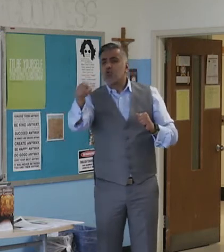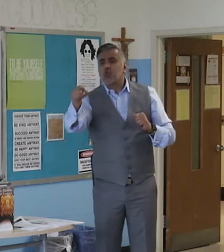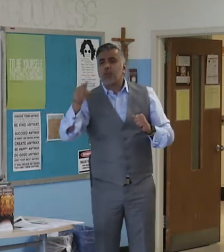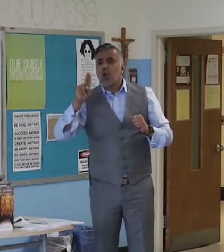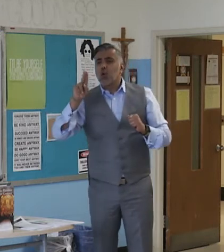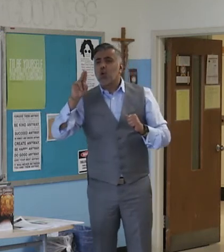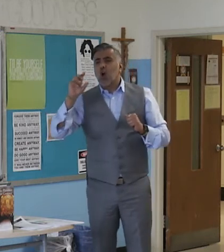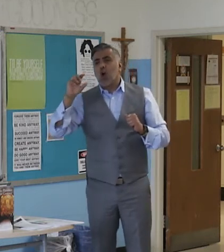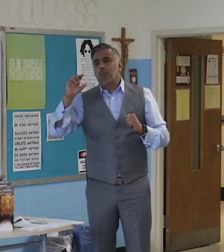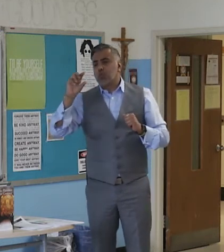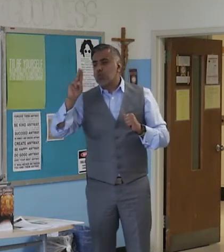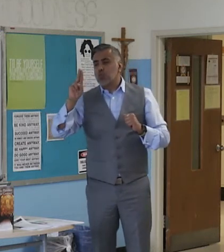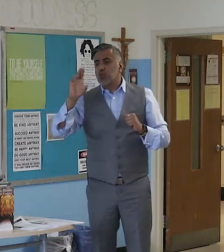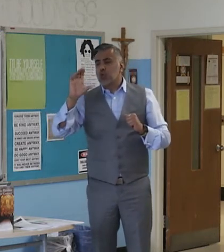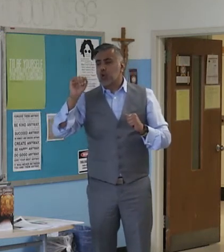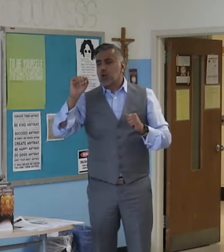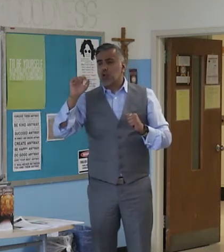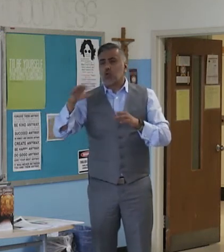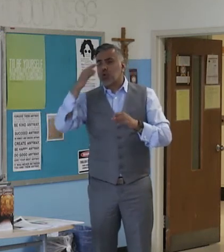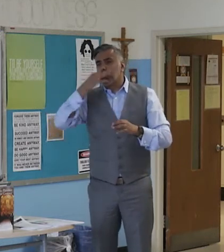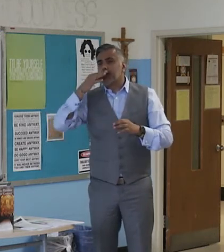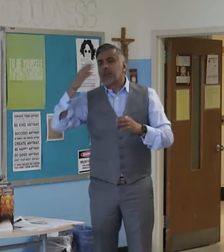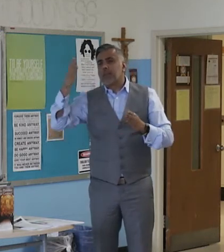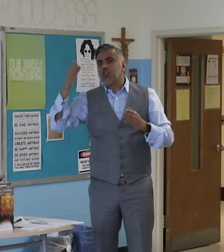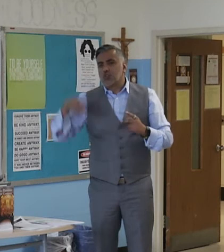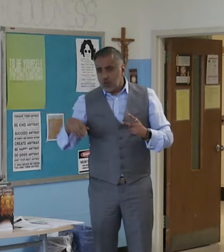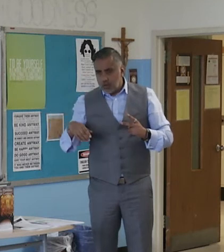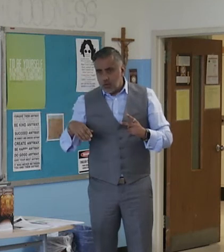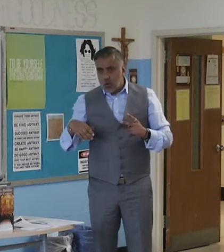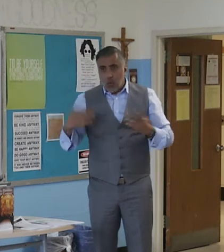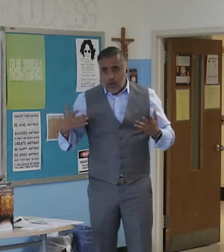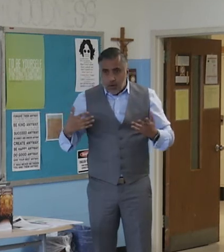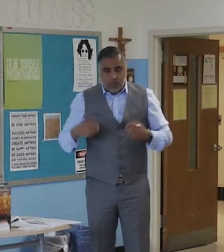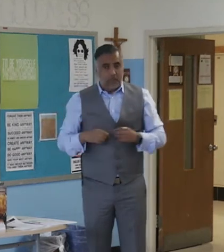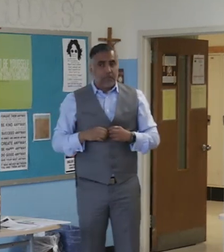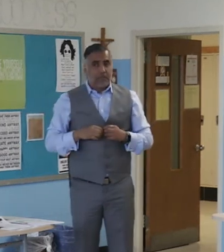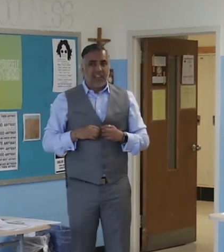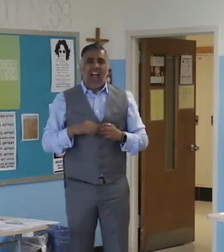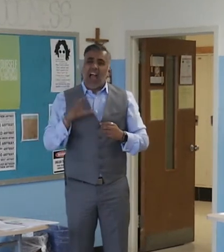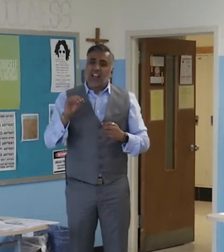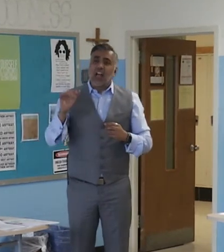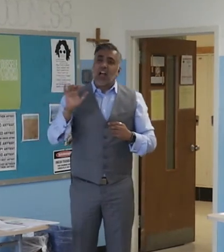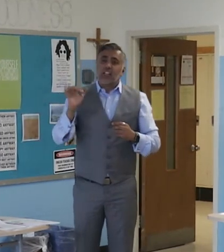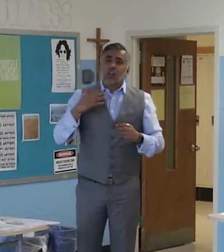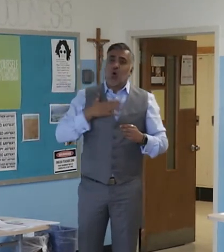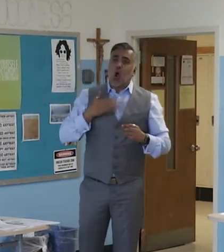minister," whatever, and it's also on our own perceptions in the general population,